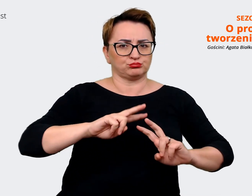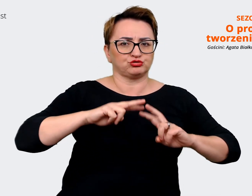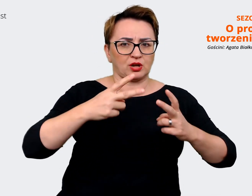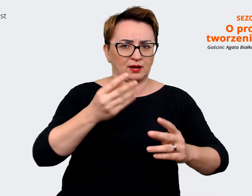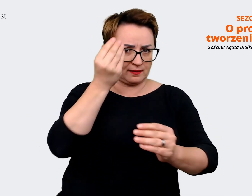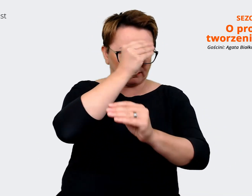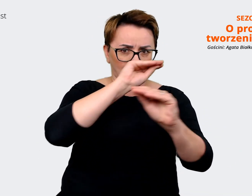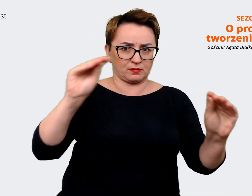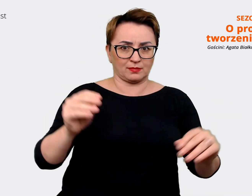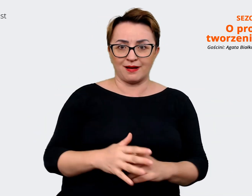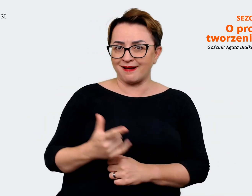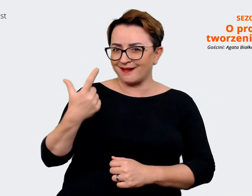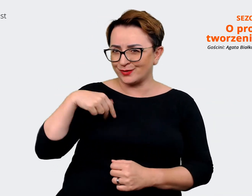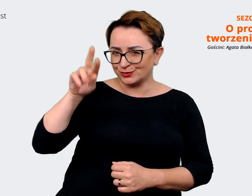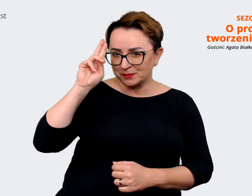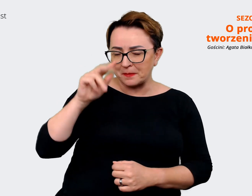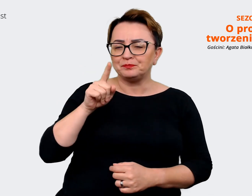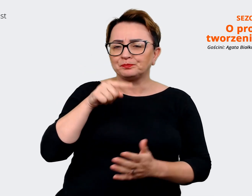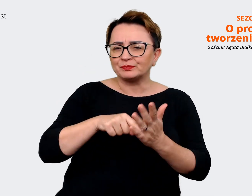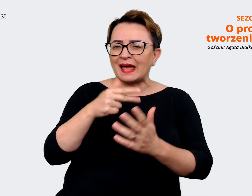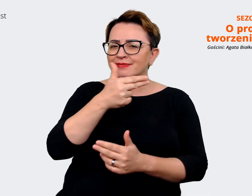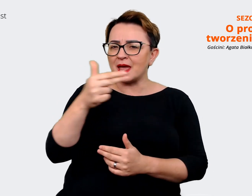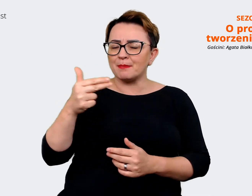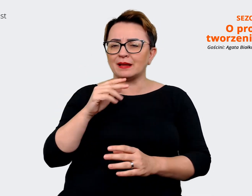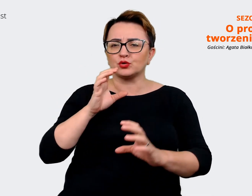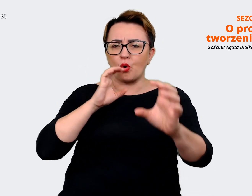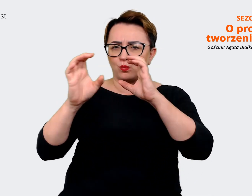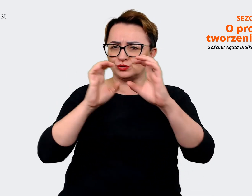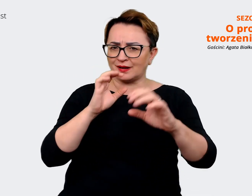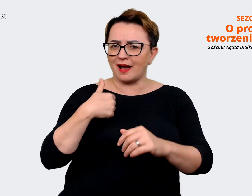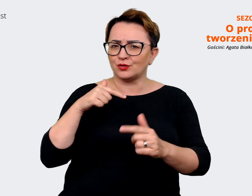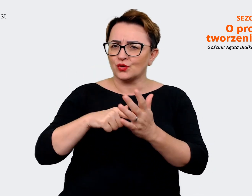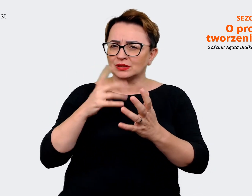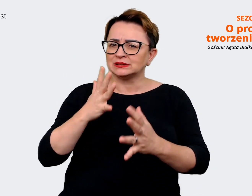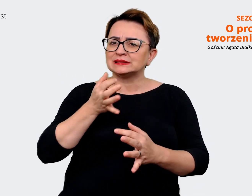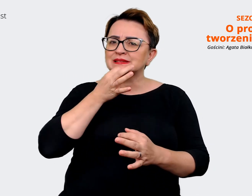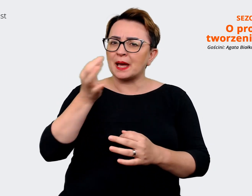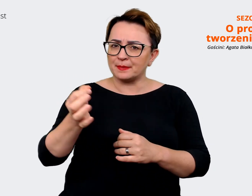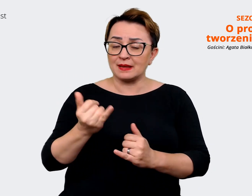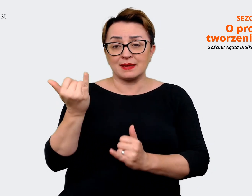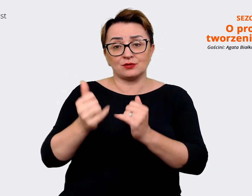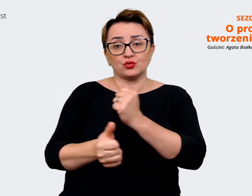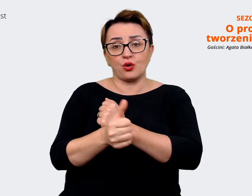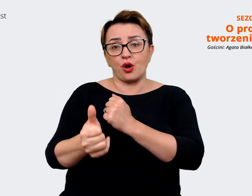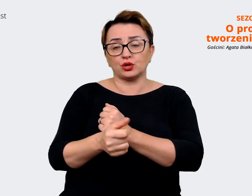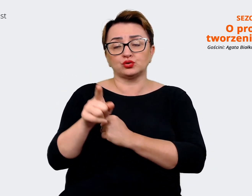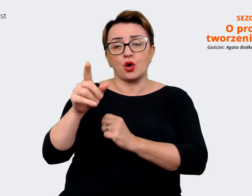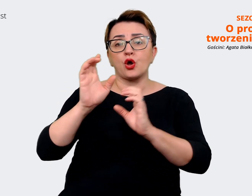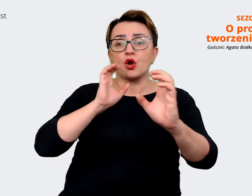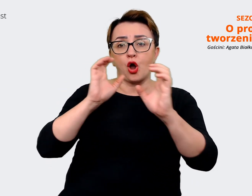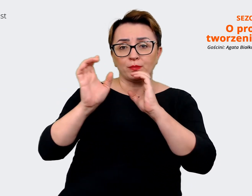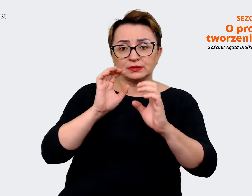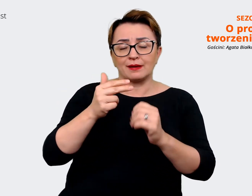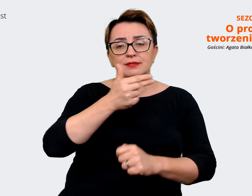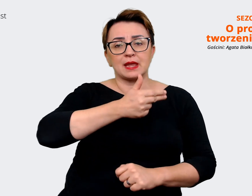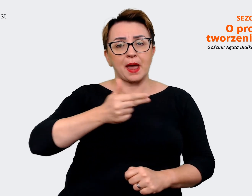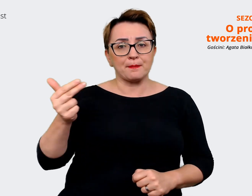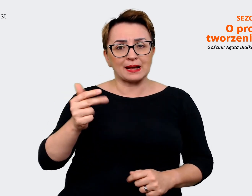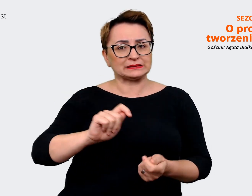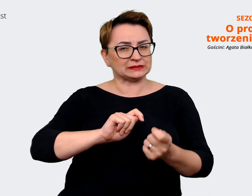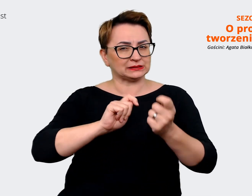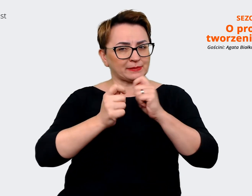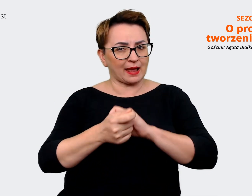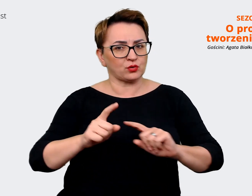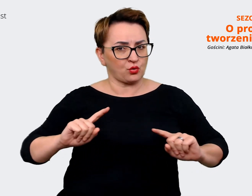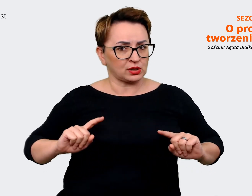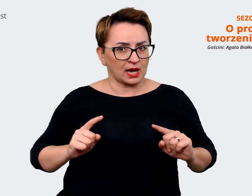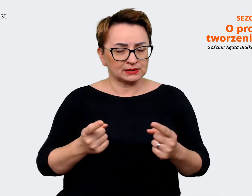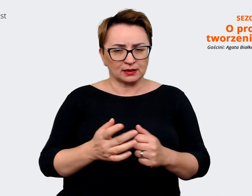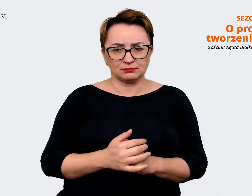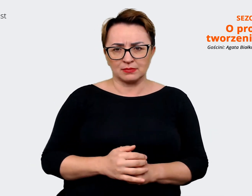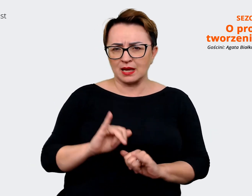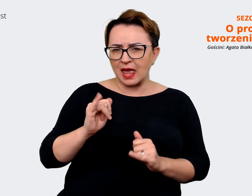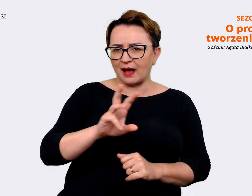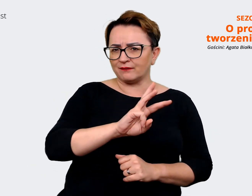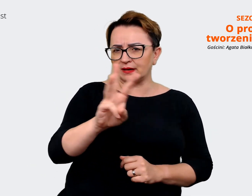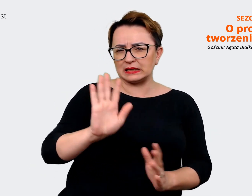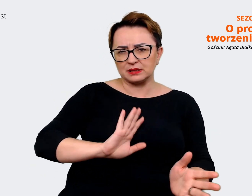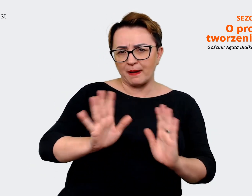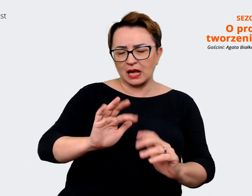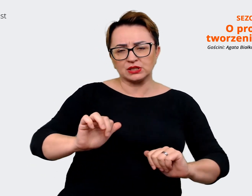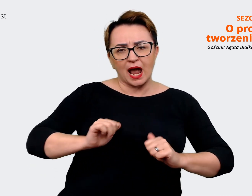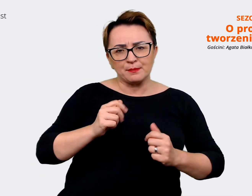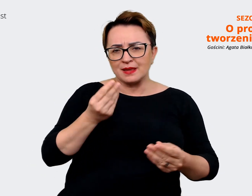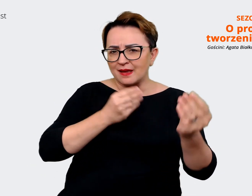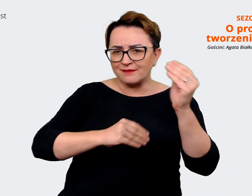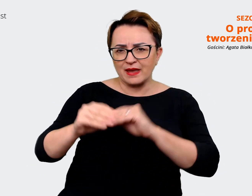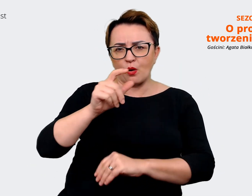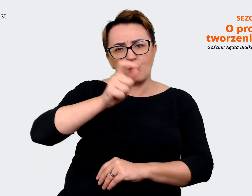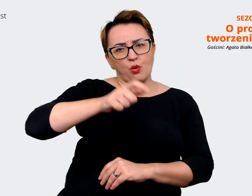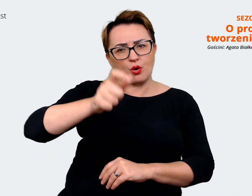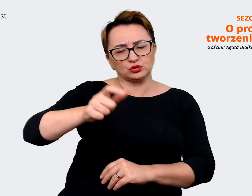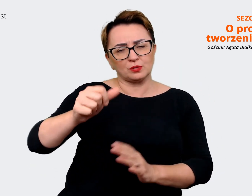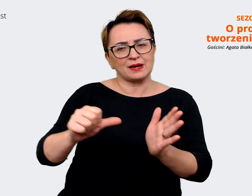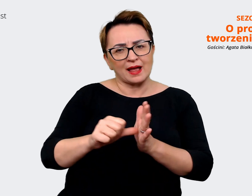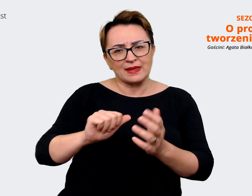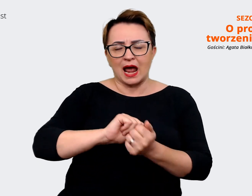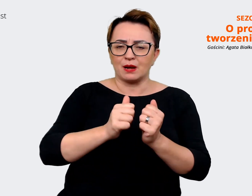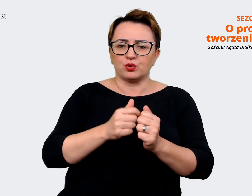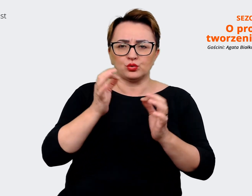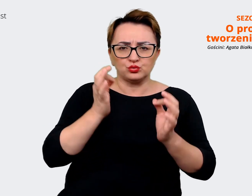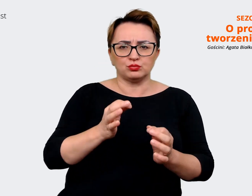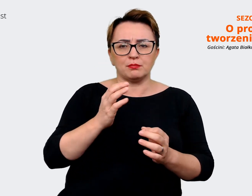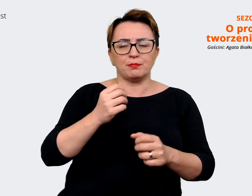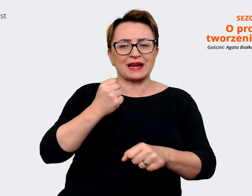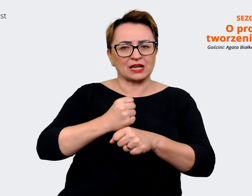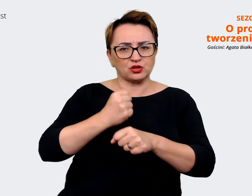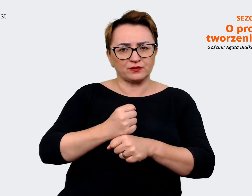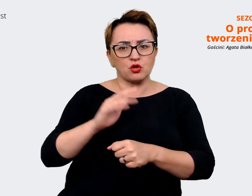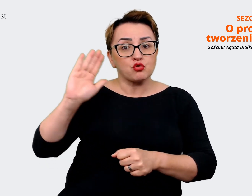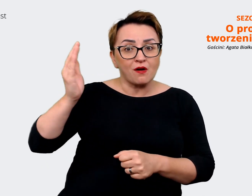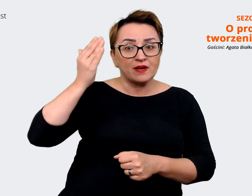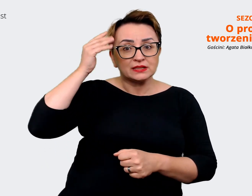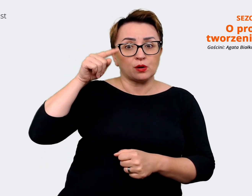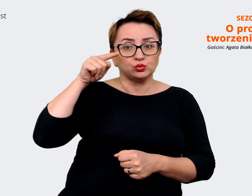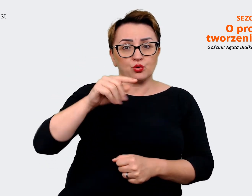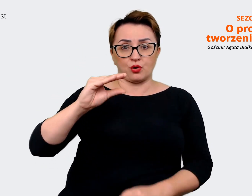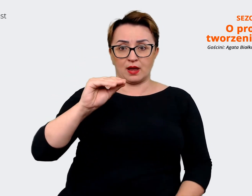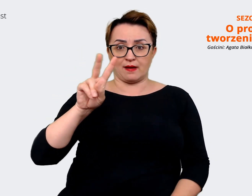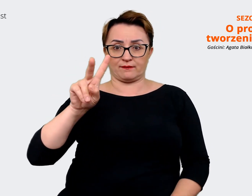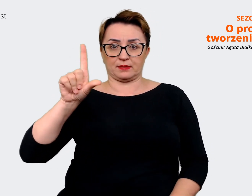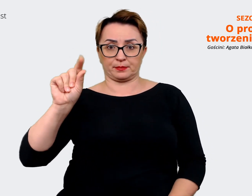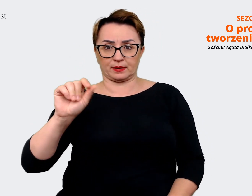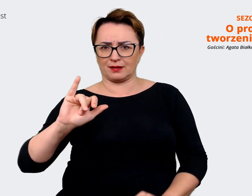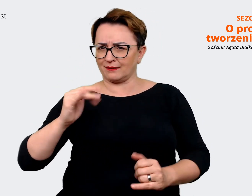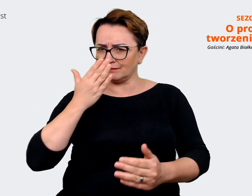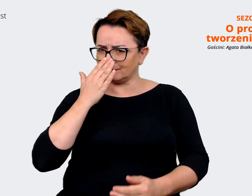I understand. Speaking of communication, because that's what I wanted to ask about as well, regarding the communication about these organizational changes. How do you ensure that as many employees or potential candidates as possible learn about your work, about this EVP? What does it look like?